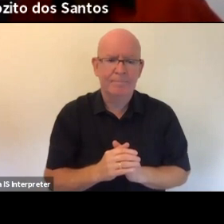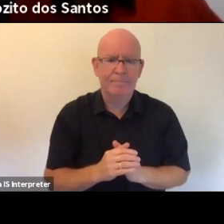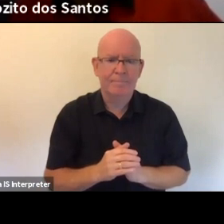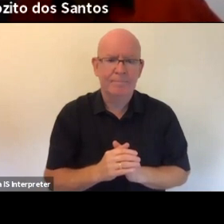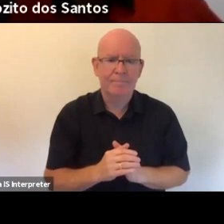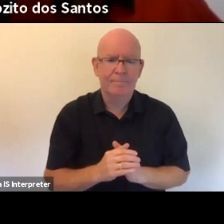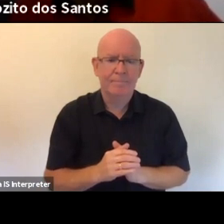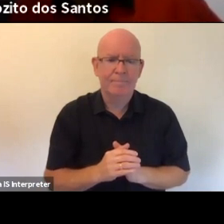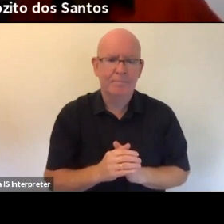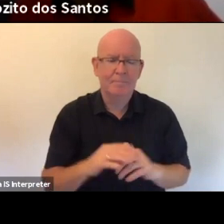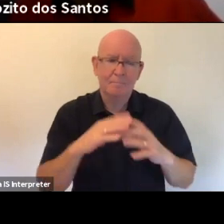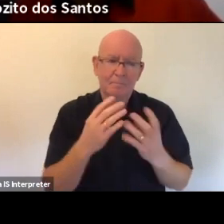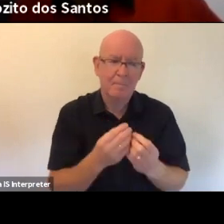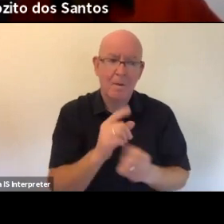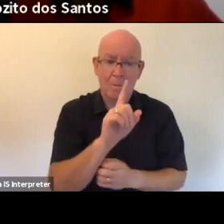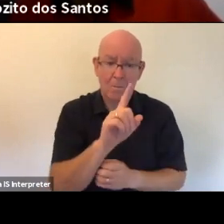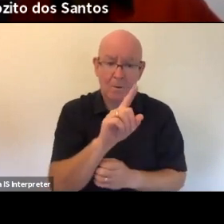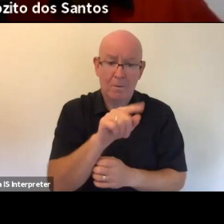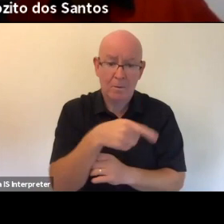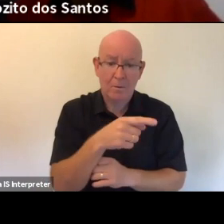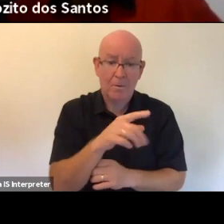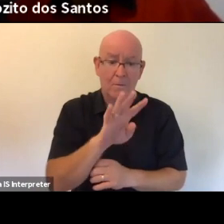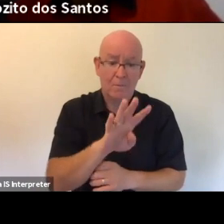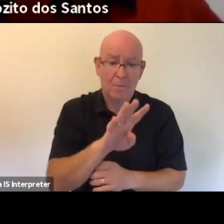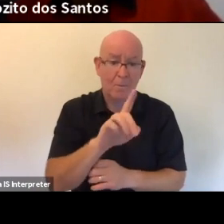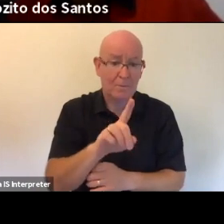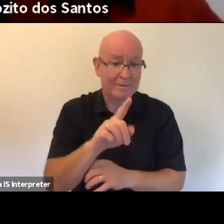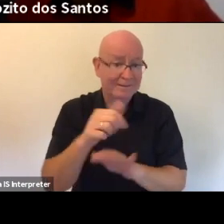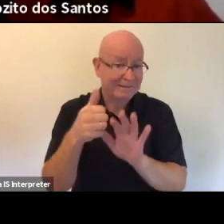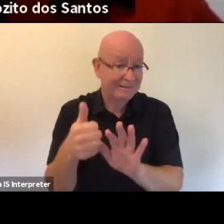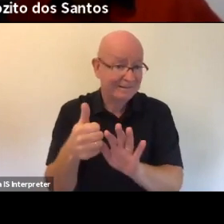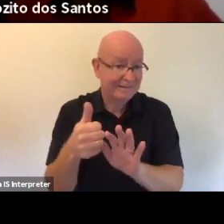that the other employers are about fifty-six.